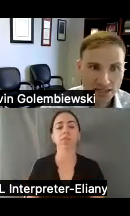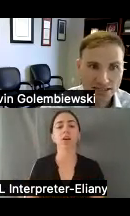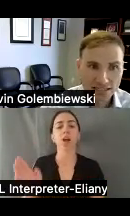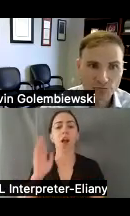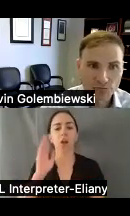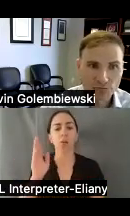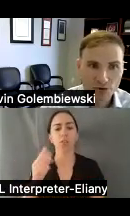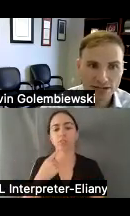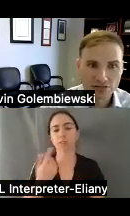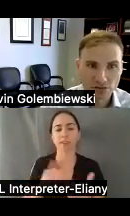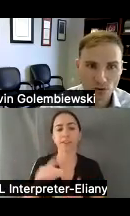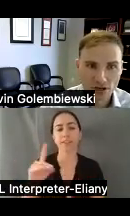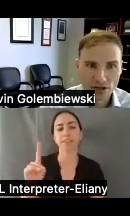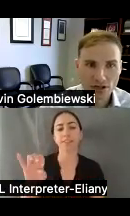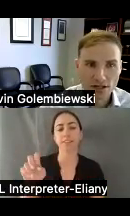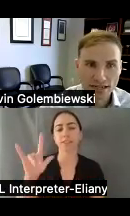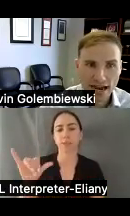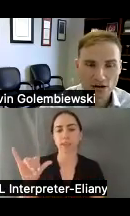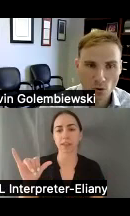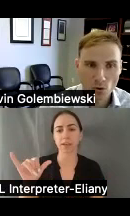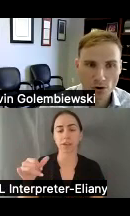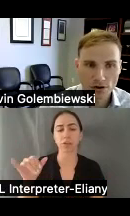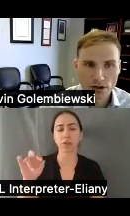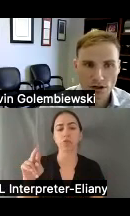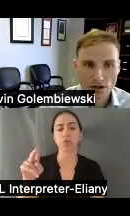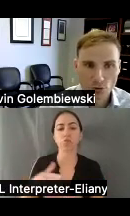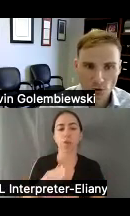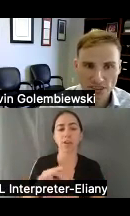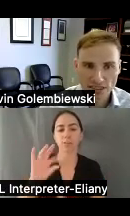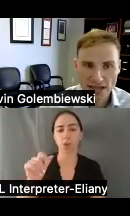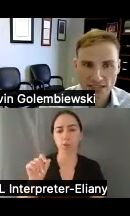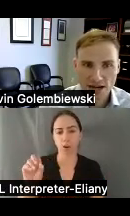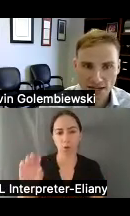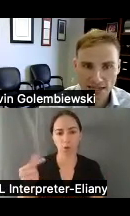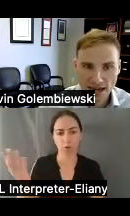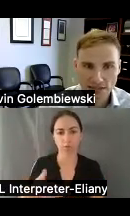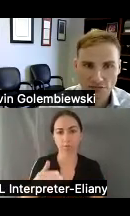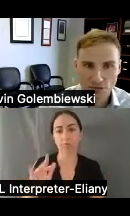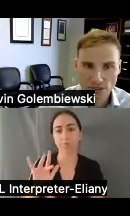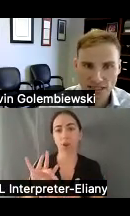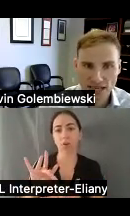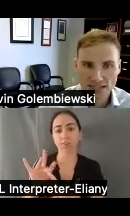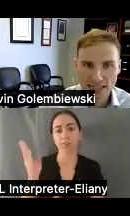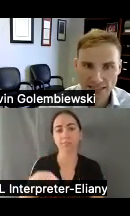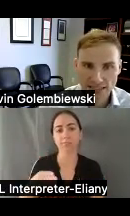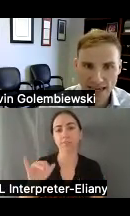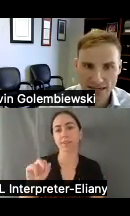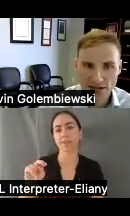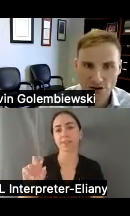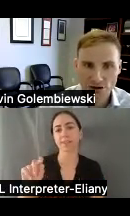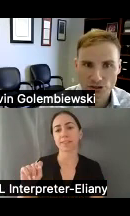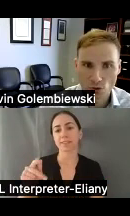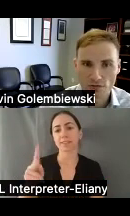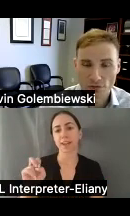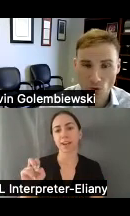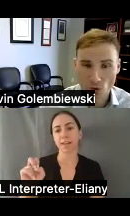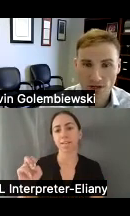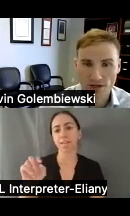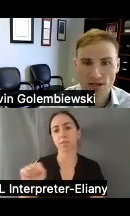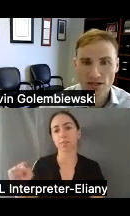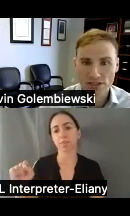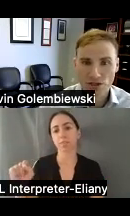it's disability rights florida.org forward slash contact forward slash intake underscore form and